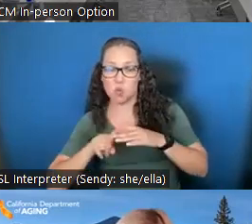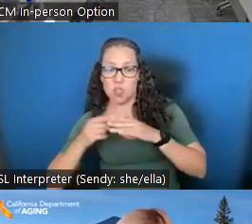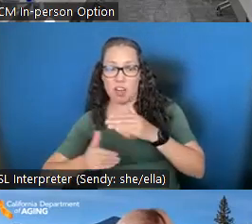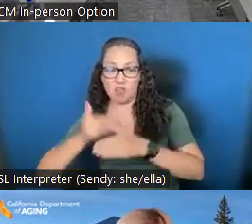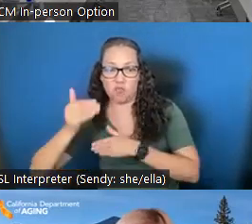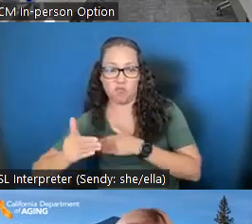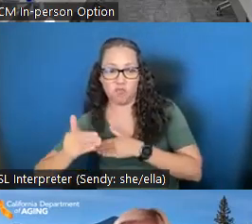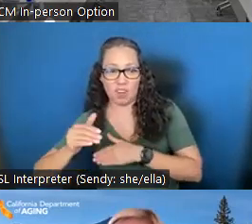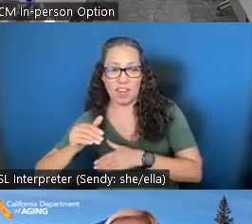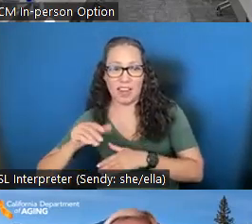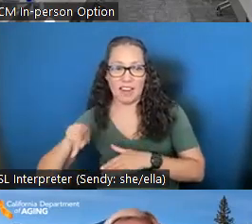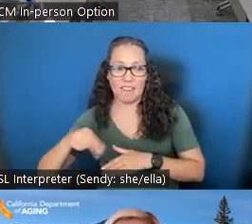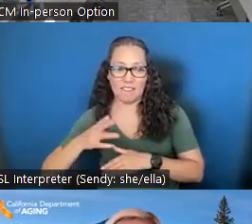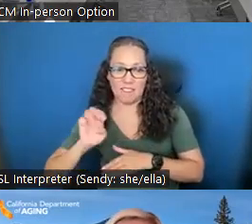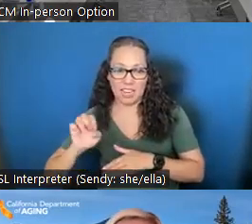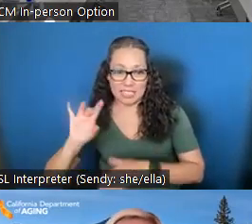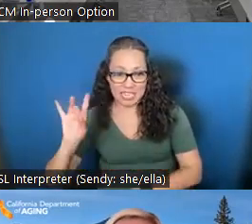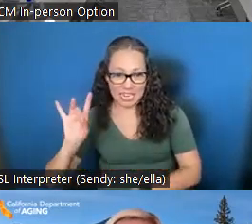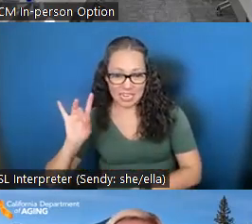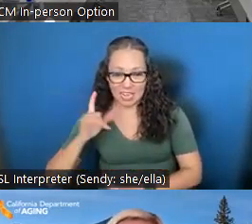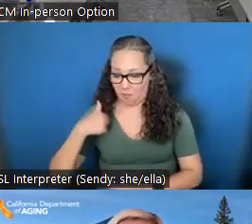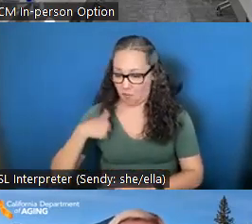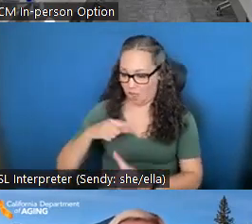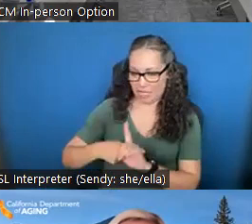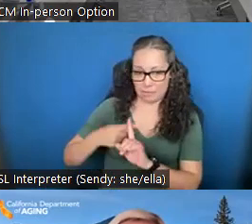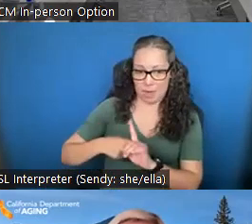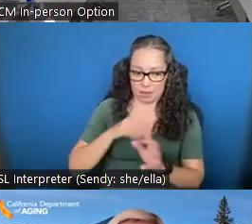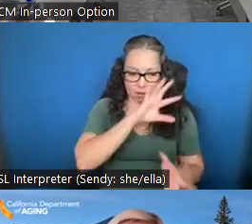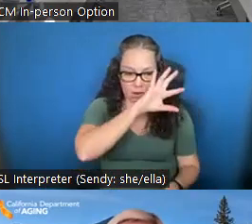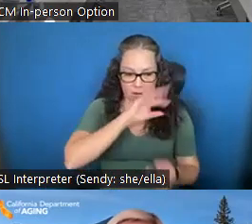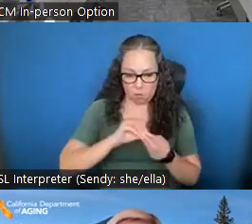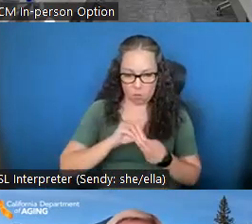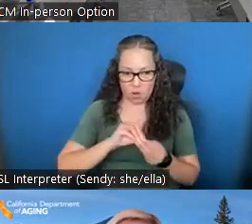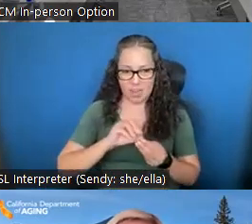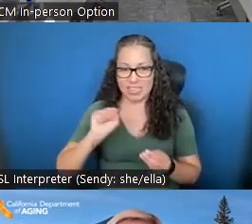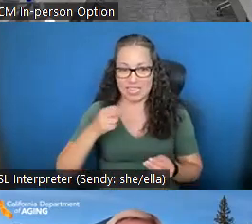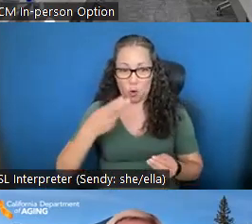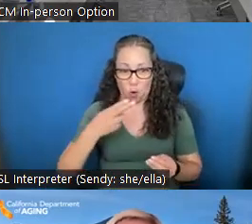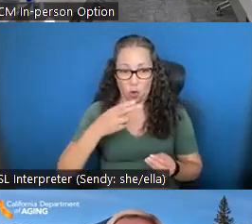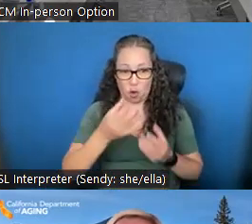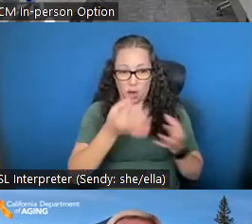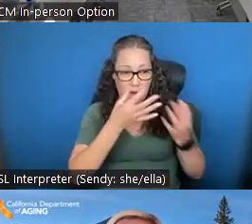for this month we're synthesizing all of the stakeholder inputs and collaborative